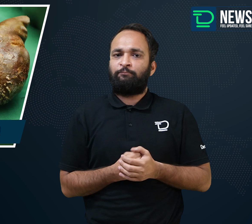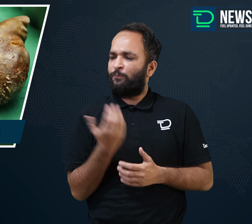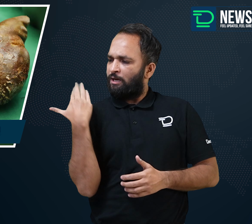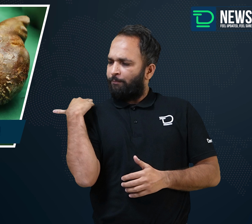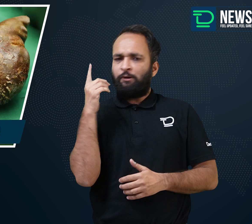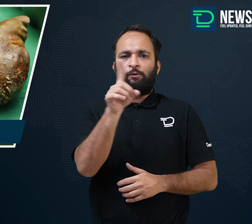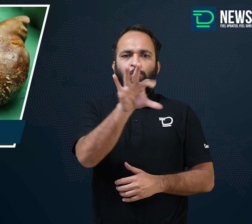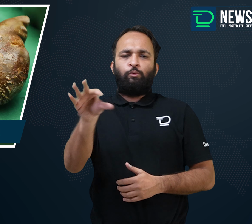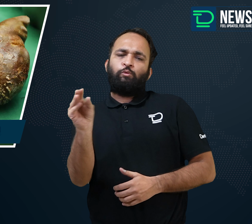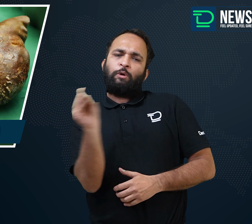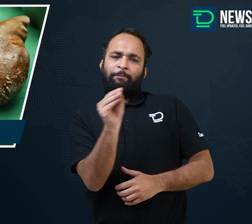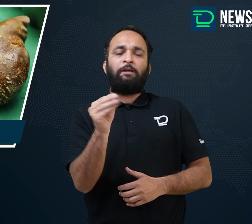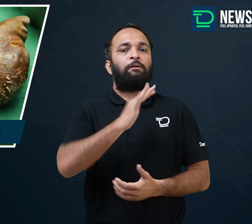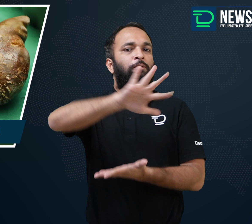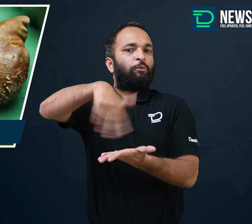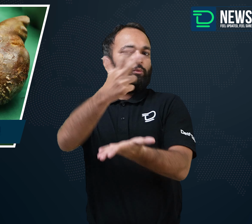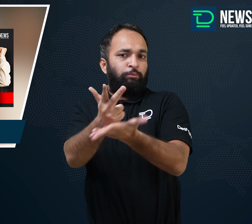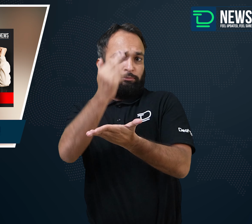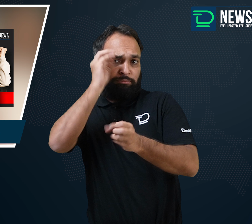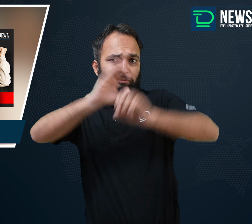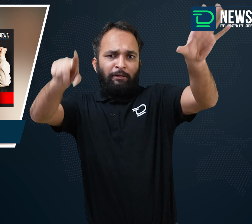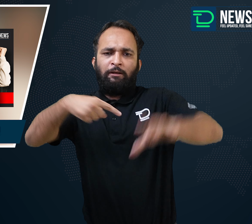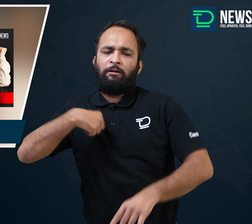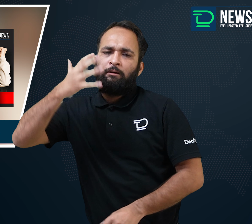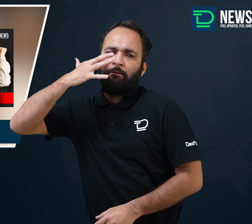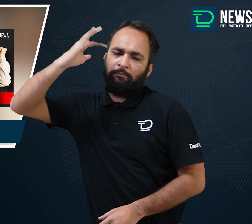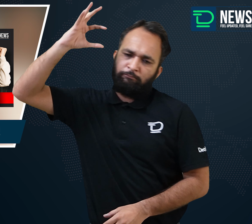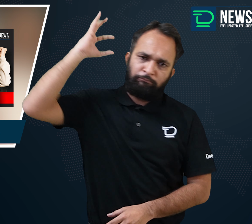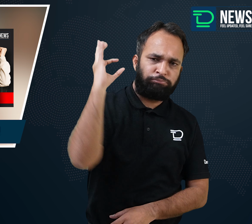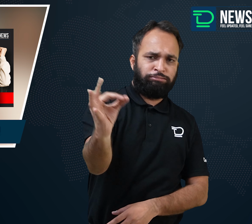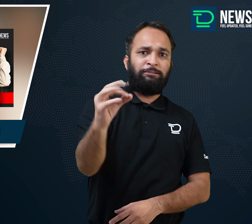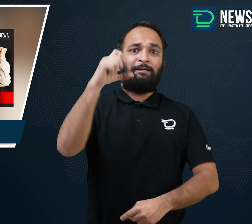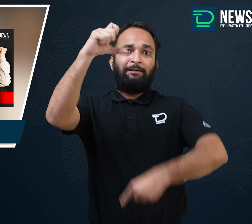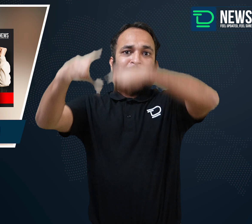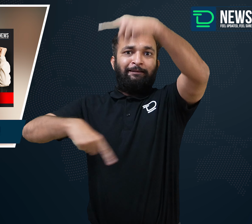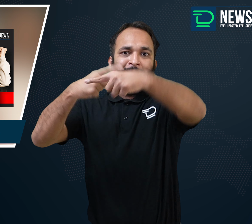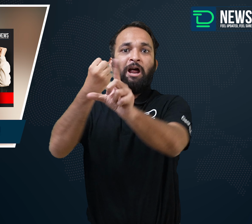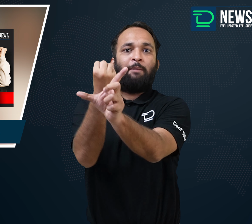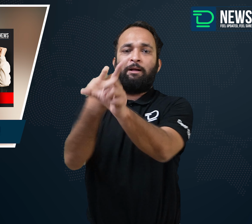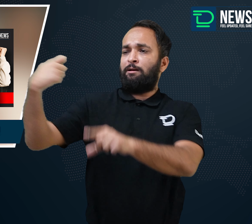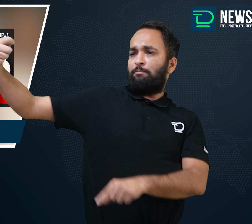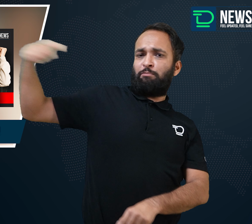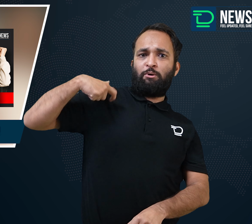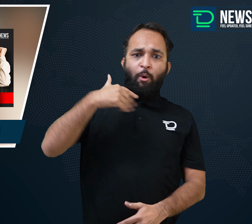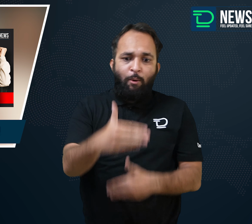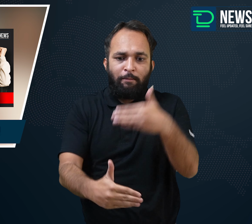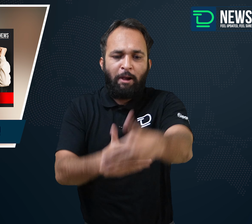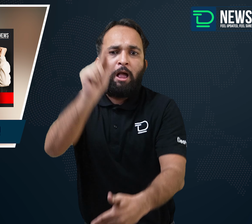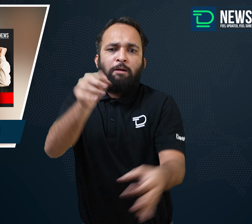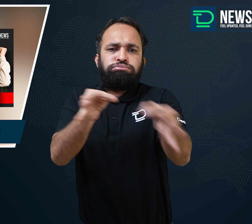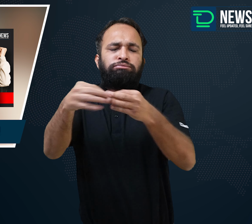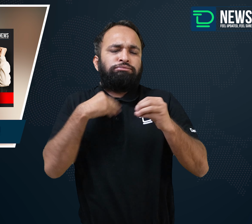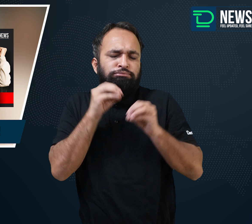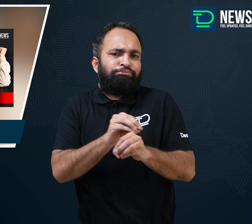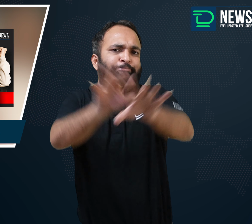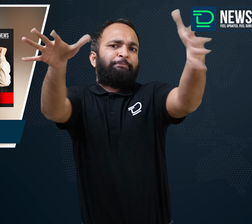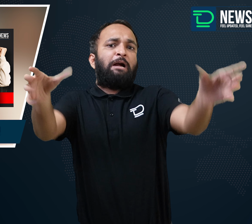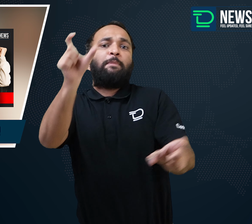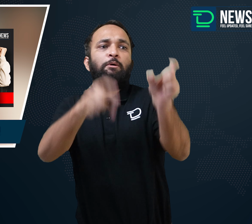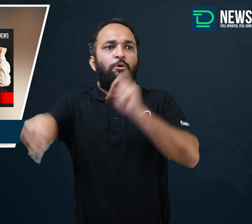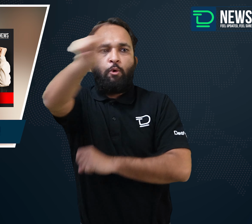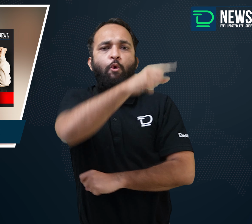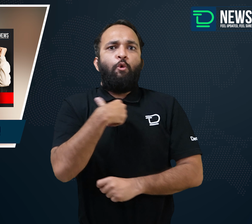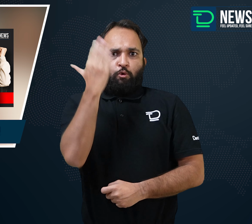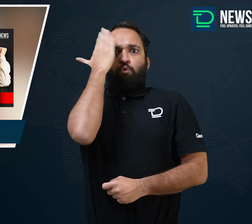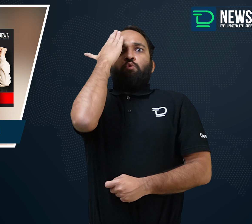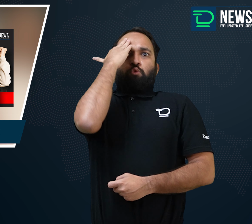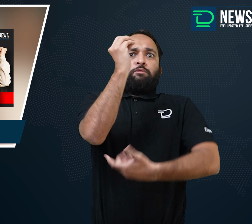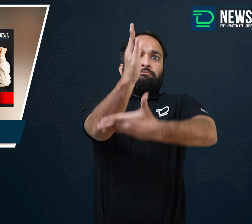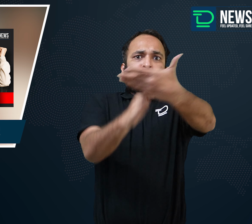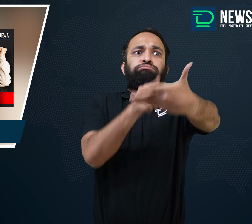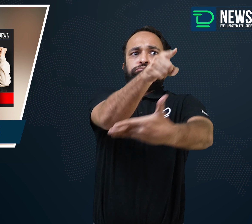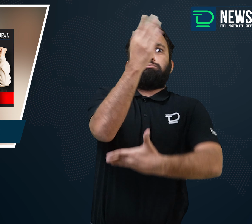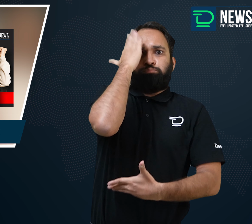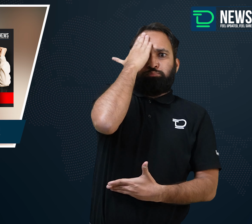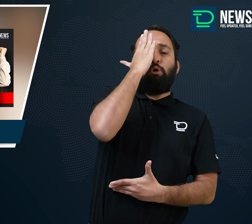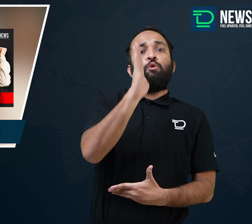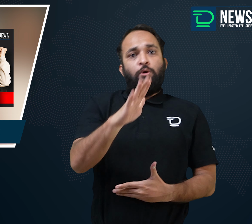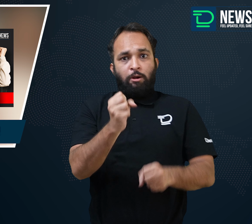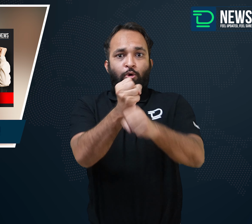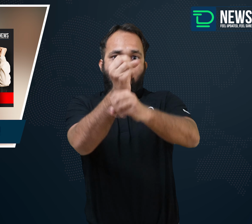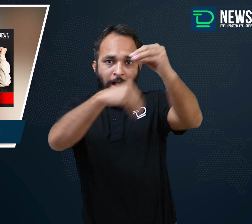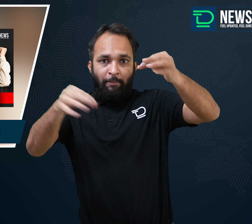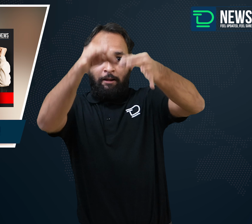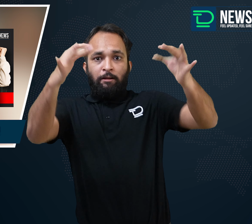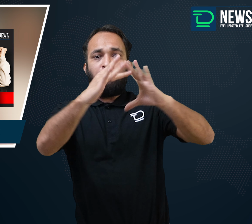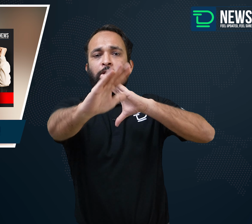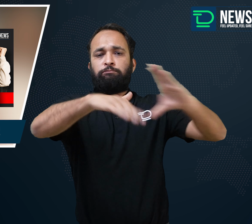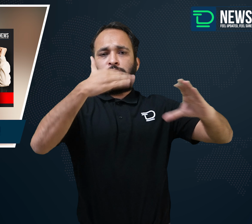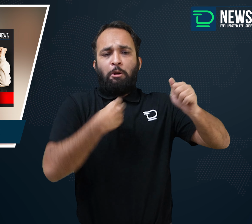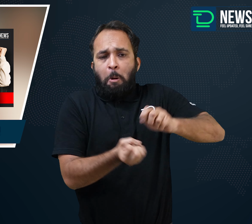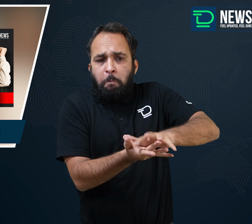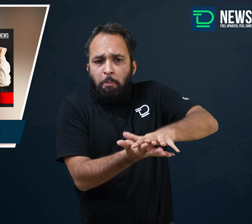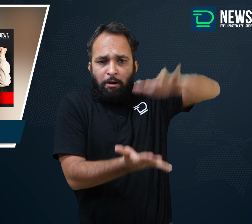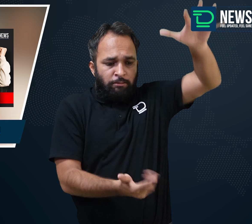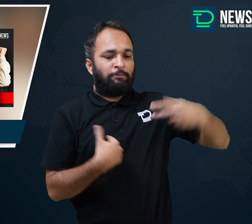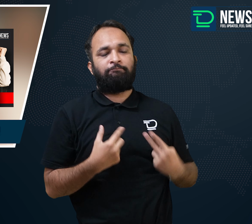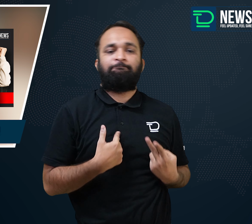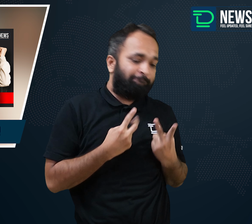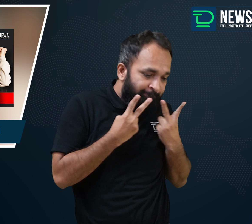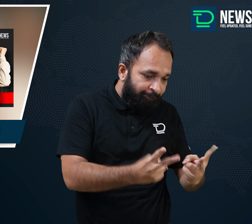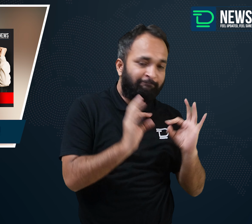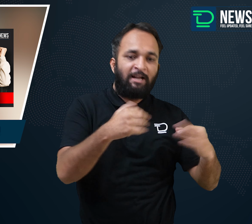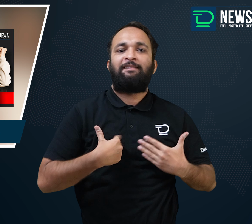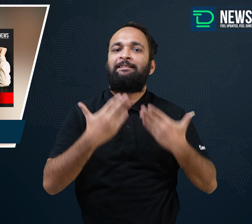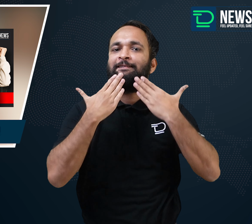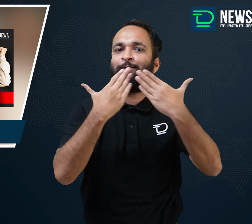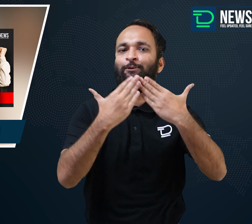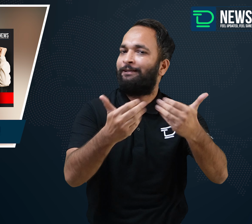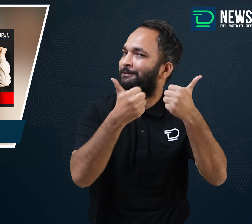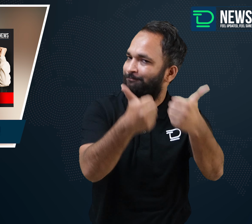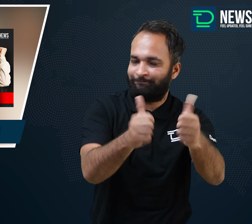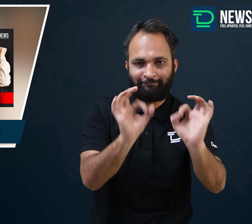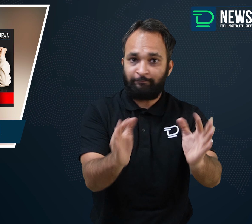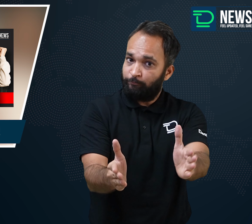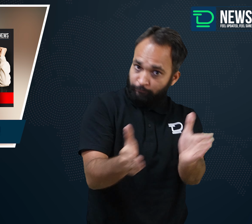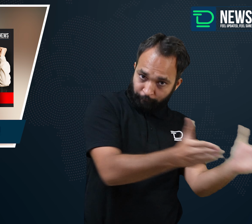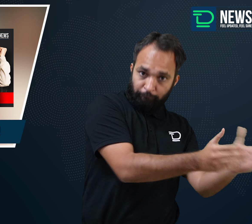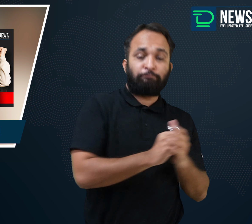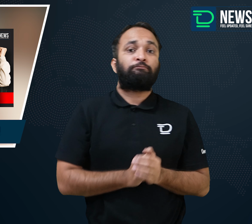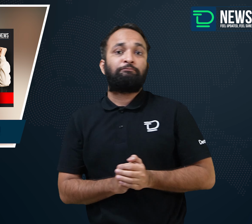Also, Last week we posted a video about a youtube course.